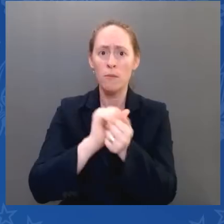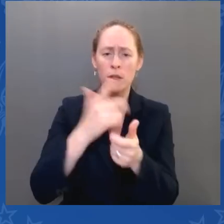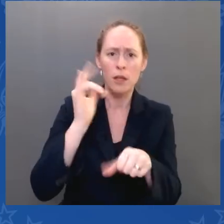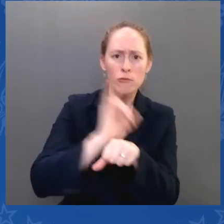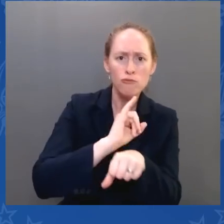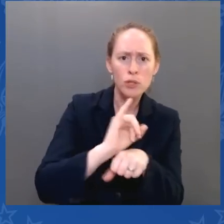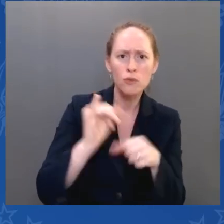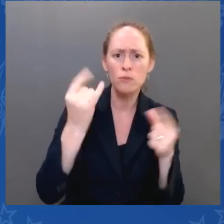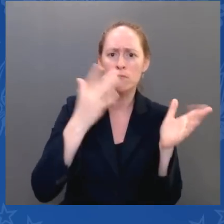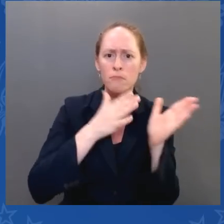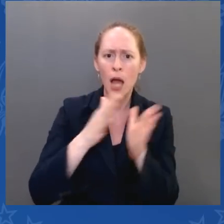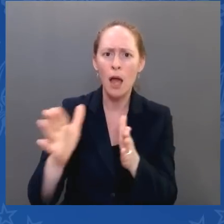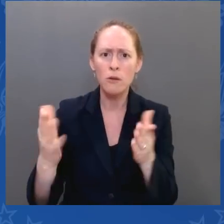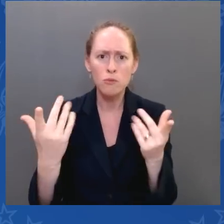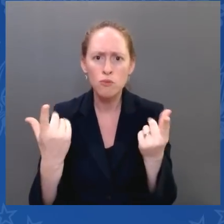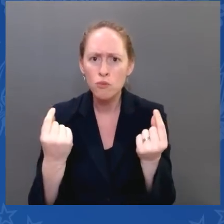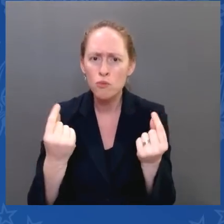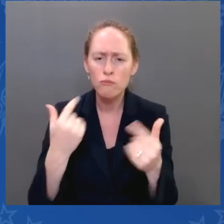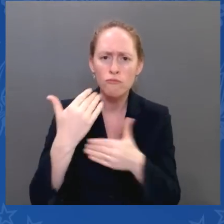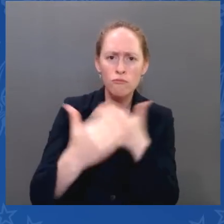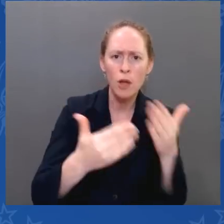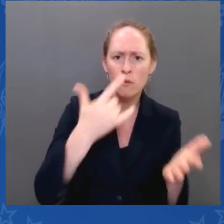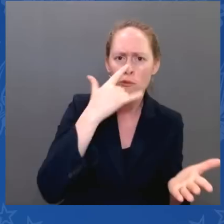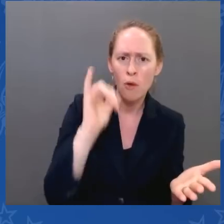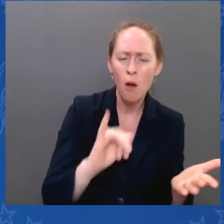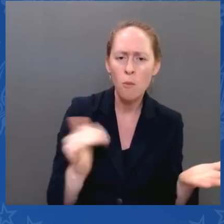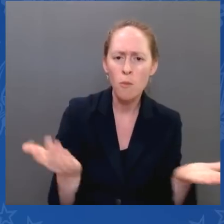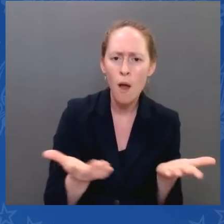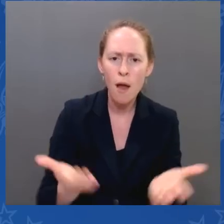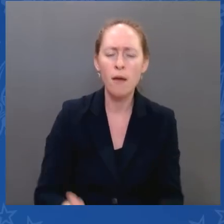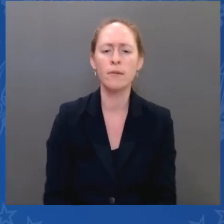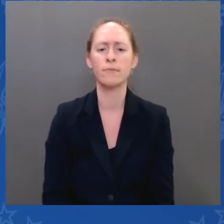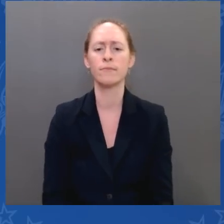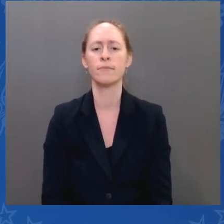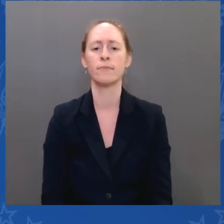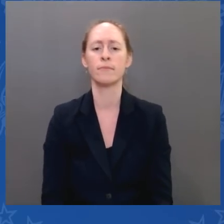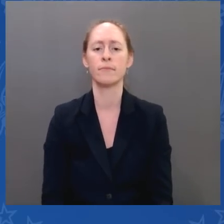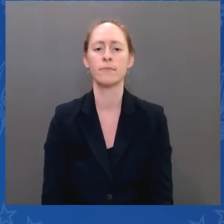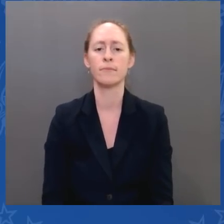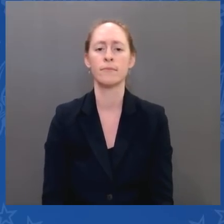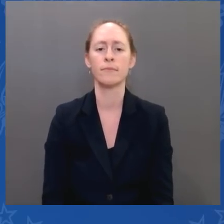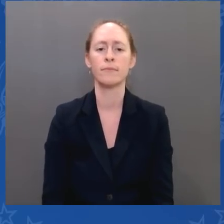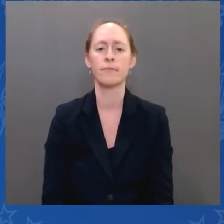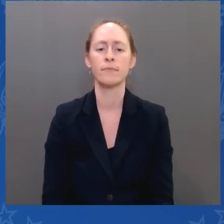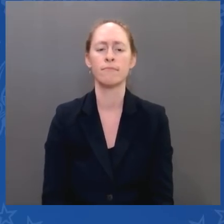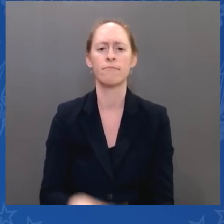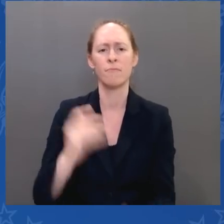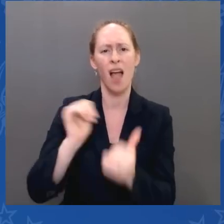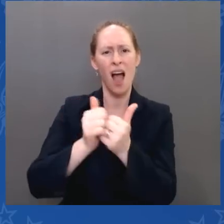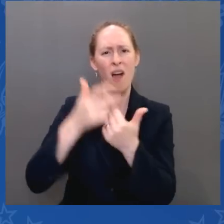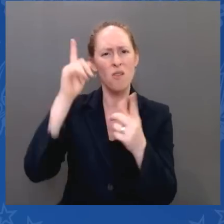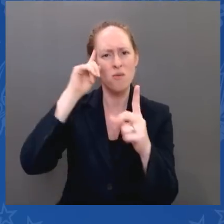on hurricane preparedness, and other issues that Secretary Granholm will update and brief you on. And the third, as you mentioned,